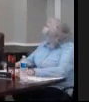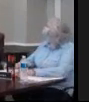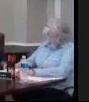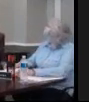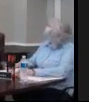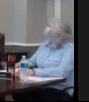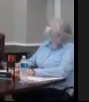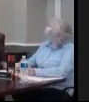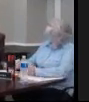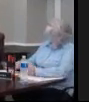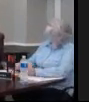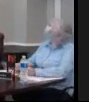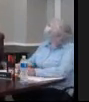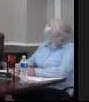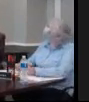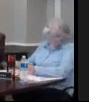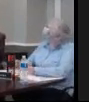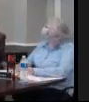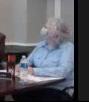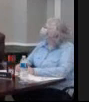Okay.